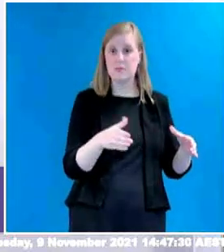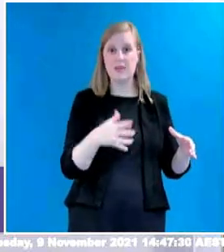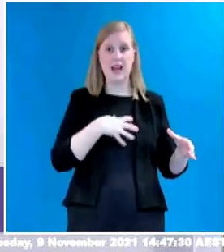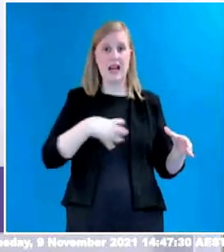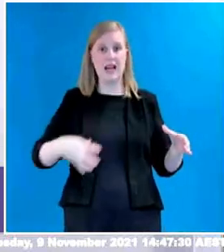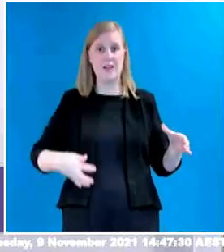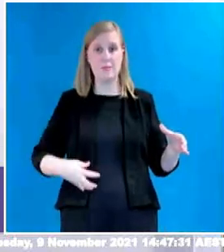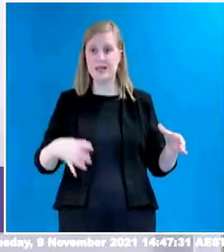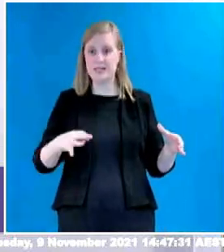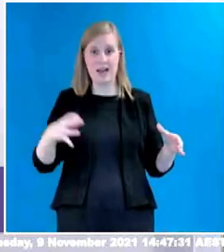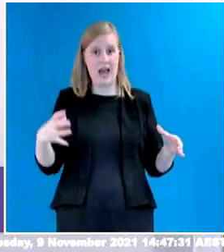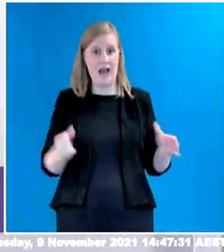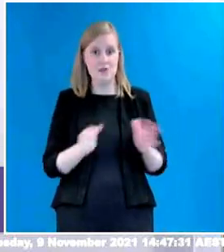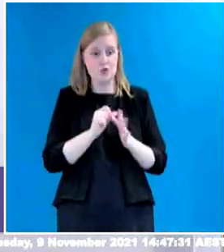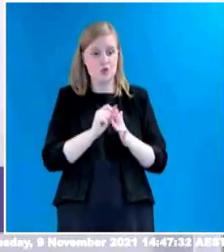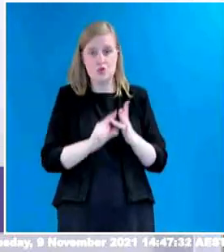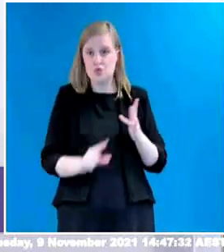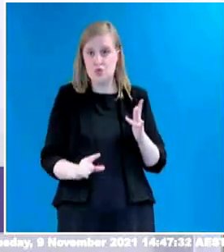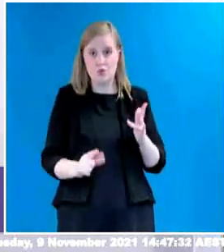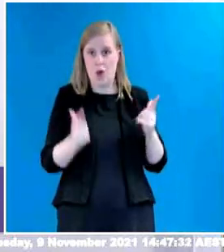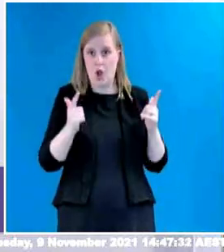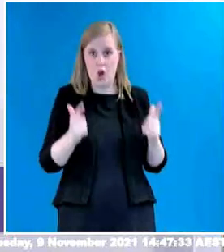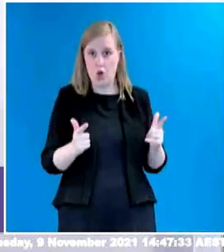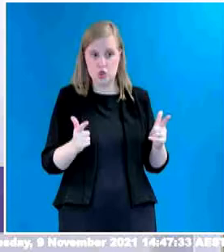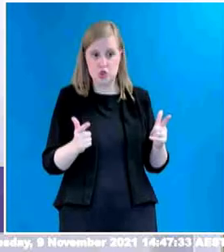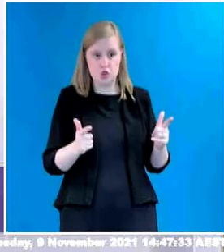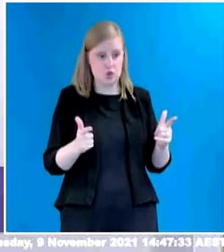I gave the example earlier this morning of freedoms.